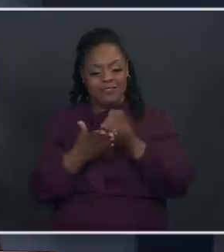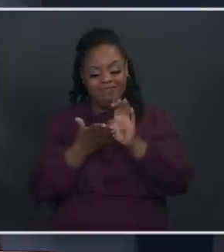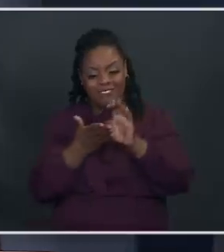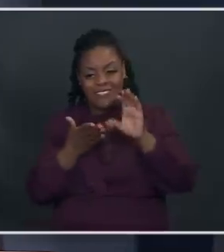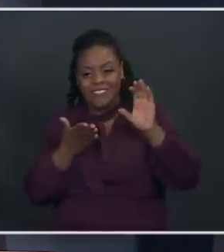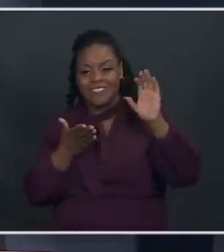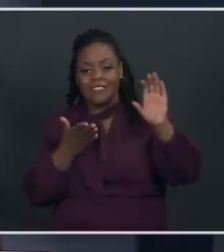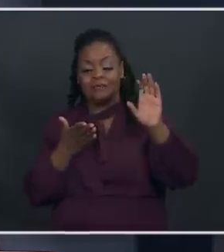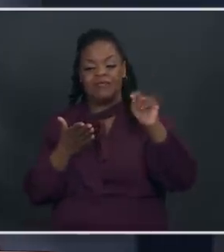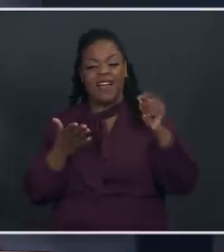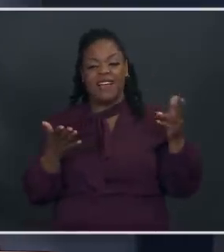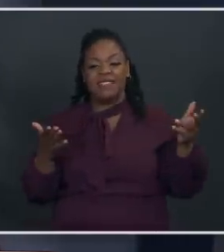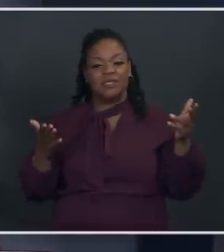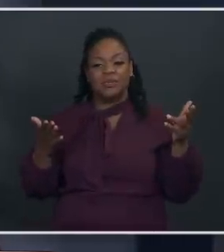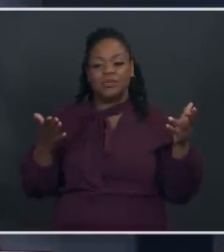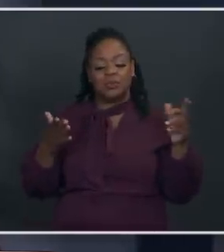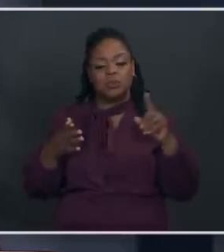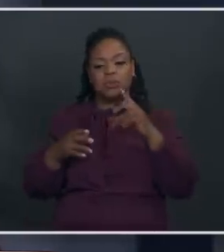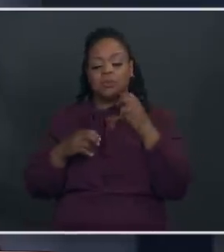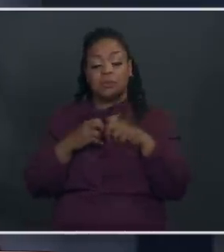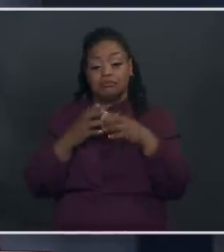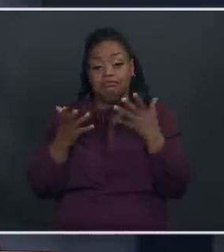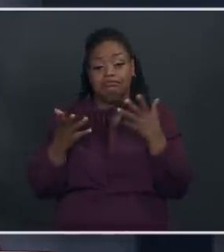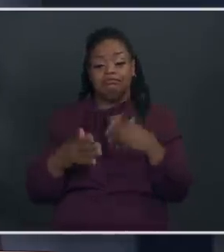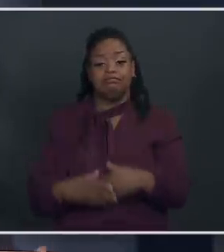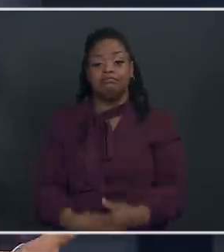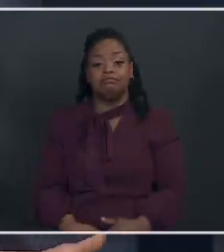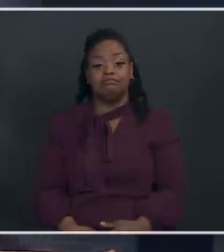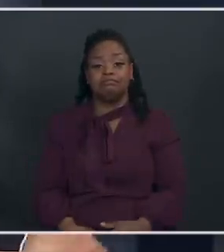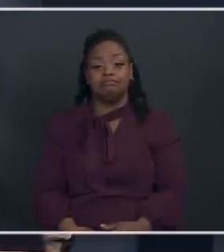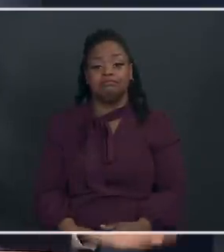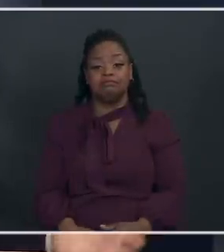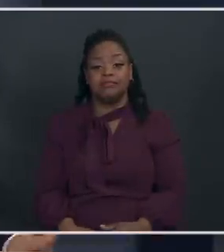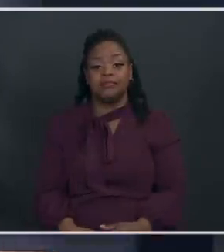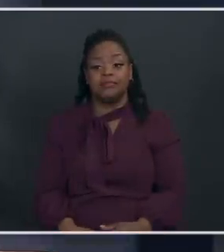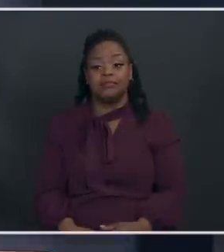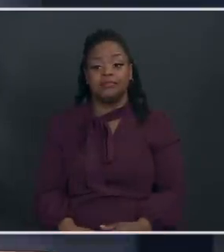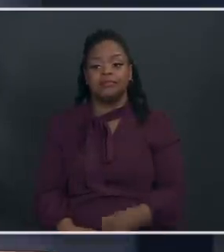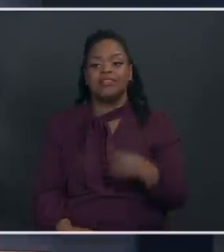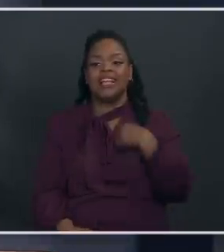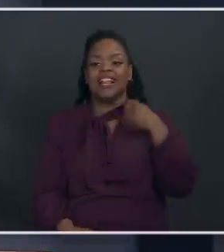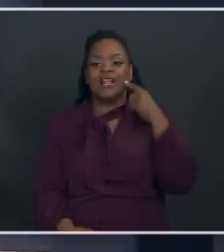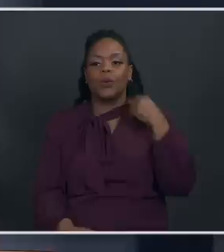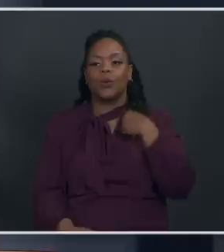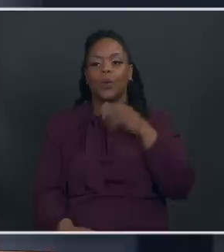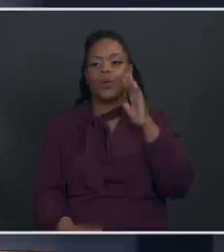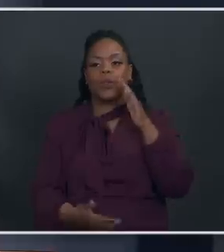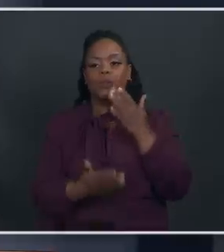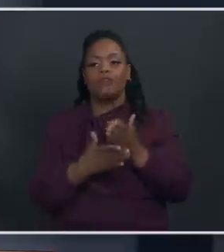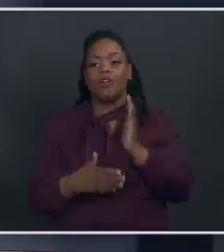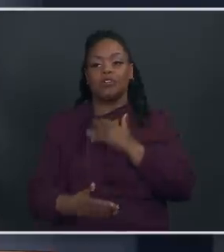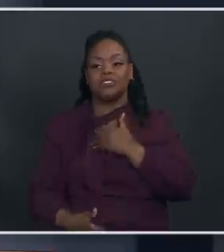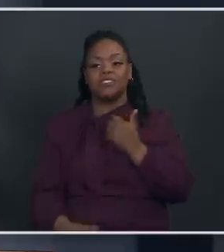So I think the proof will be in what we do. Neither Gina nor I are going to start, you know,